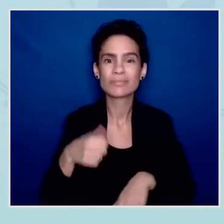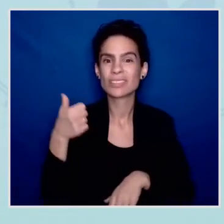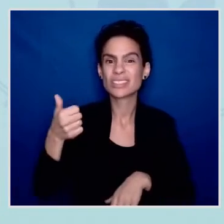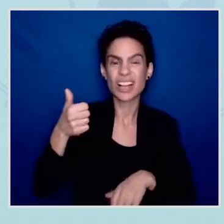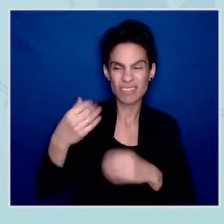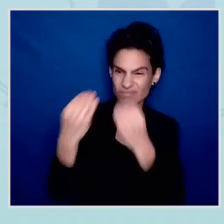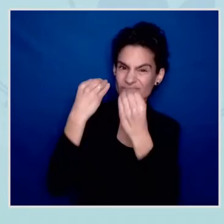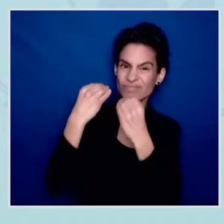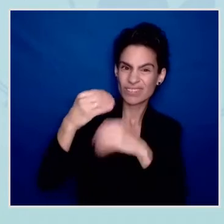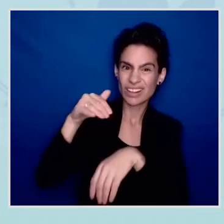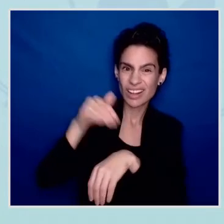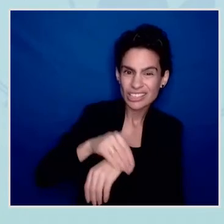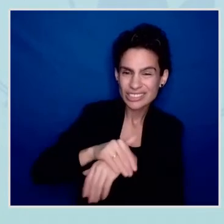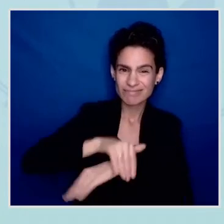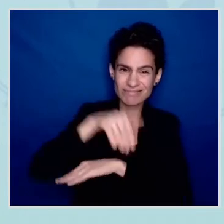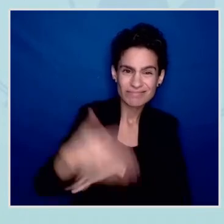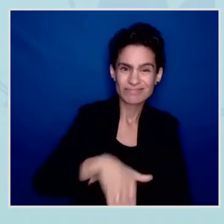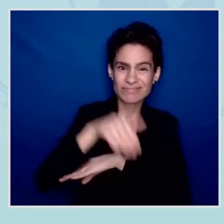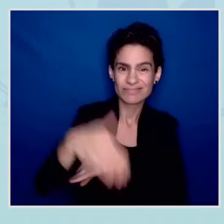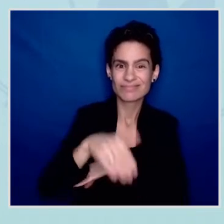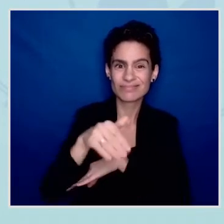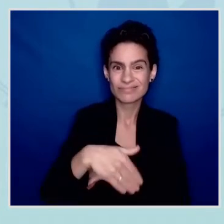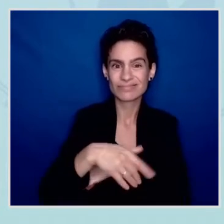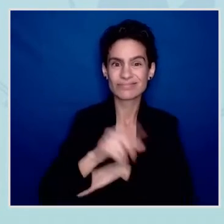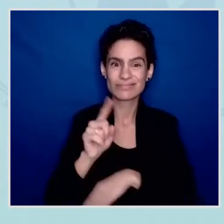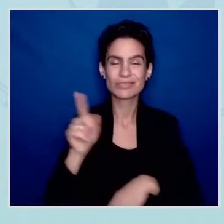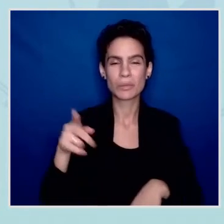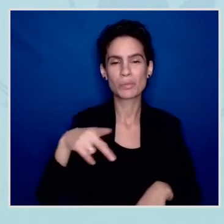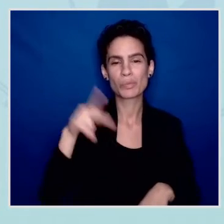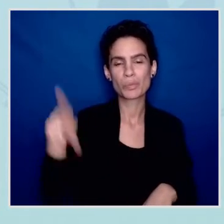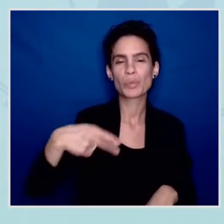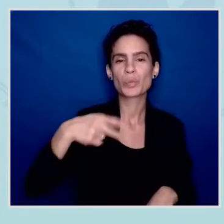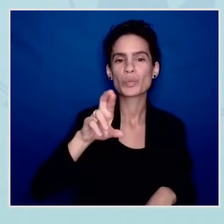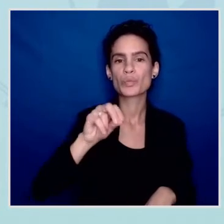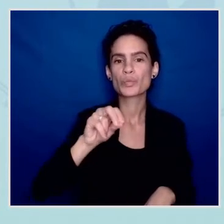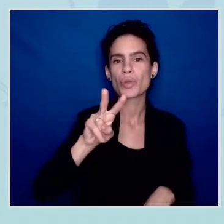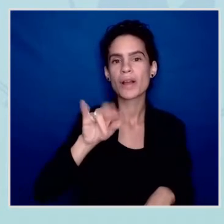CAME TO AMERICA IN SEARCH OF NEW POSSIBILITIES THAT HE